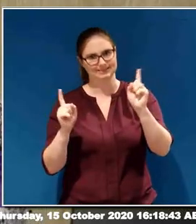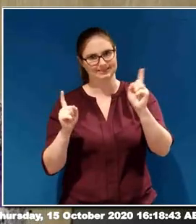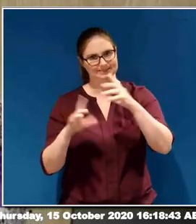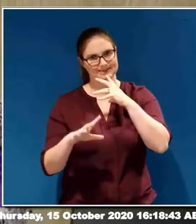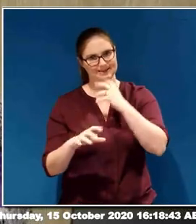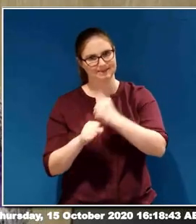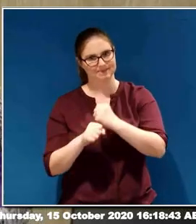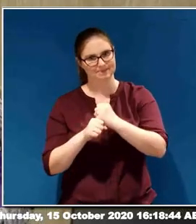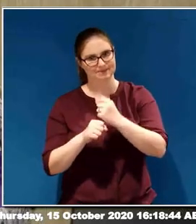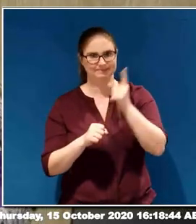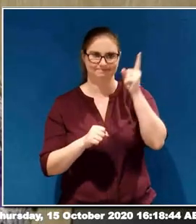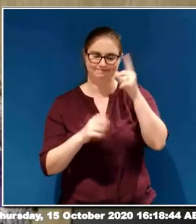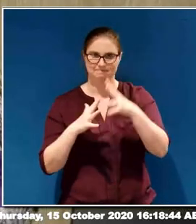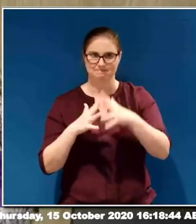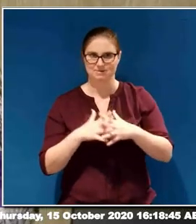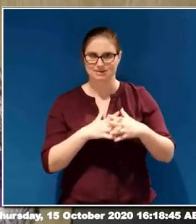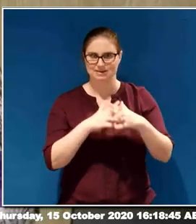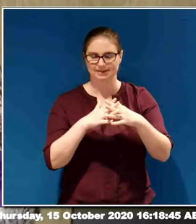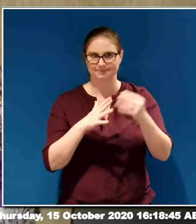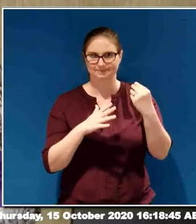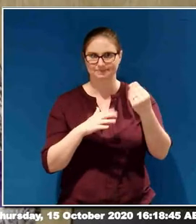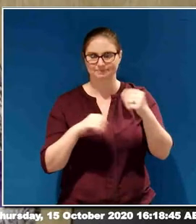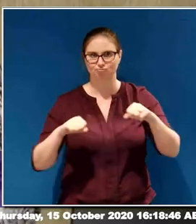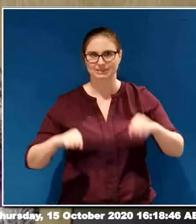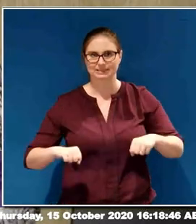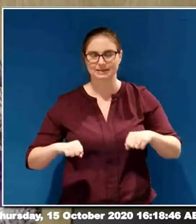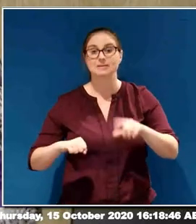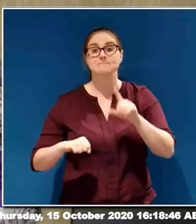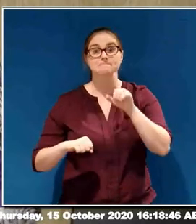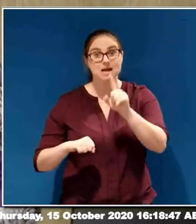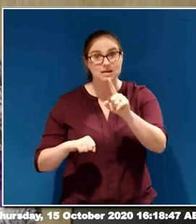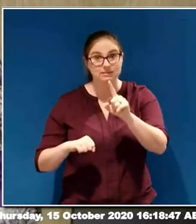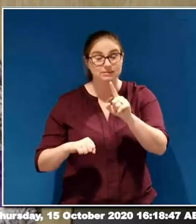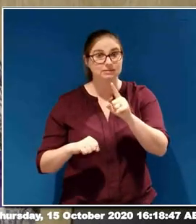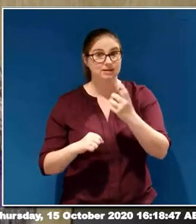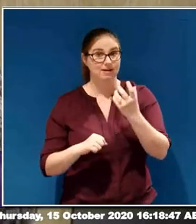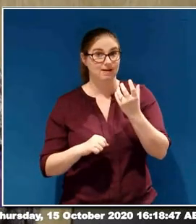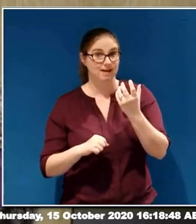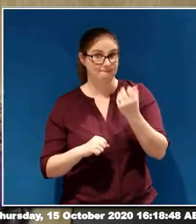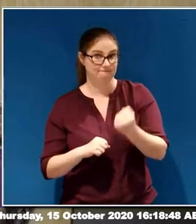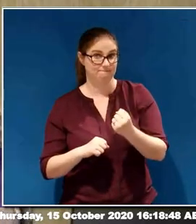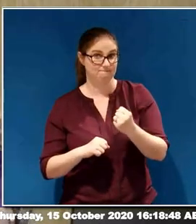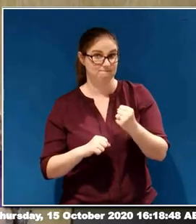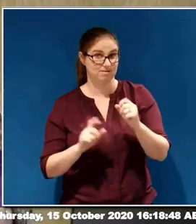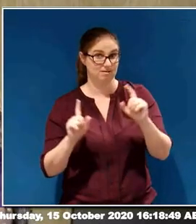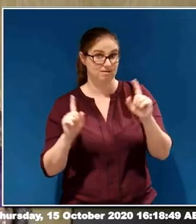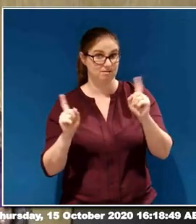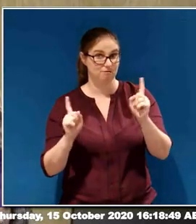the public school systems that have implemented reforms are continuing